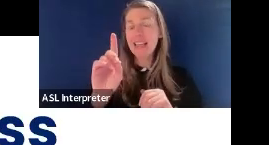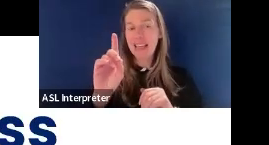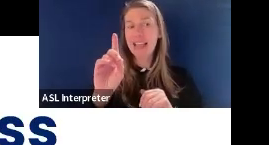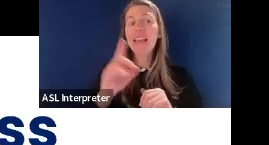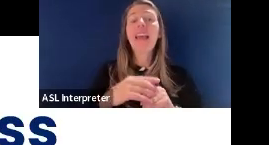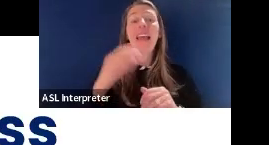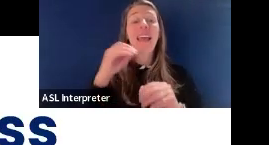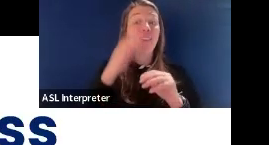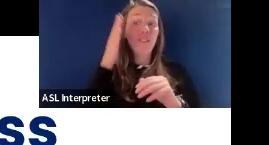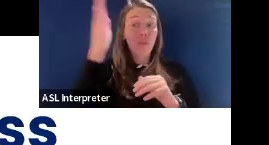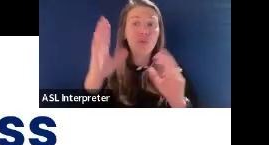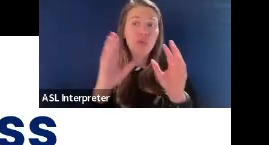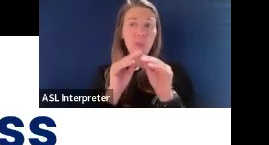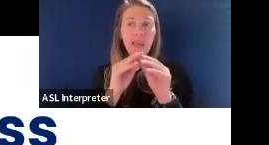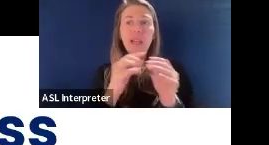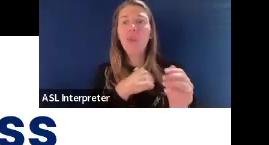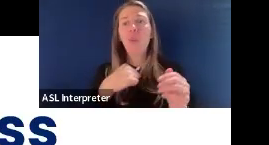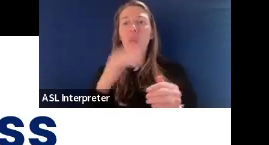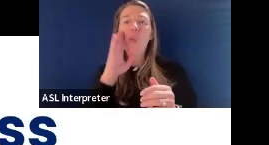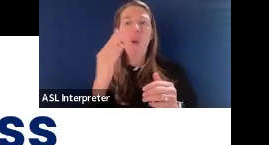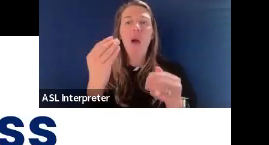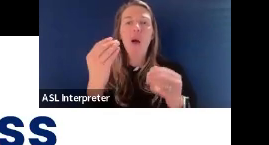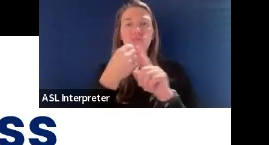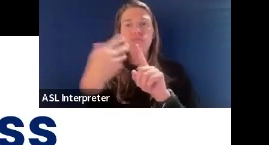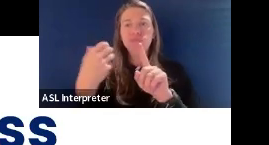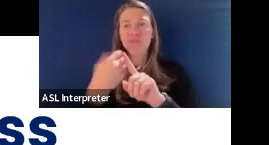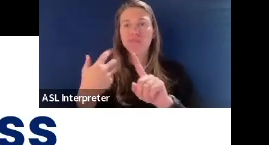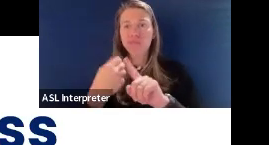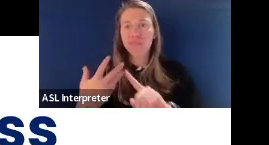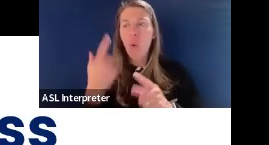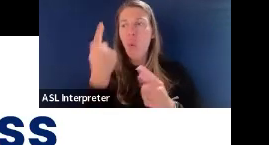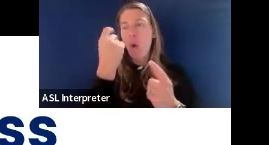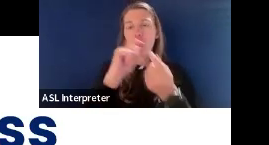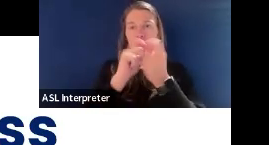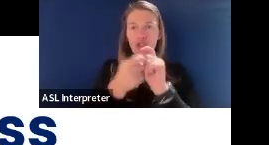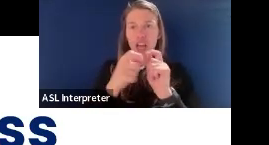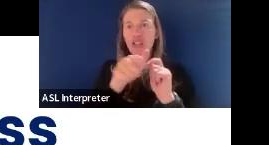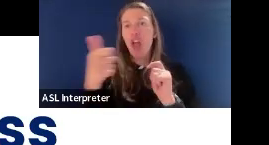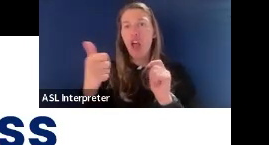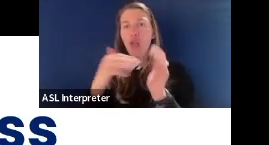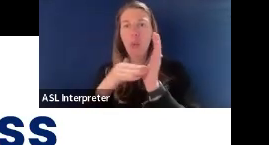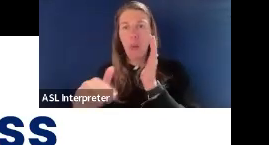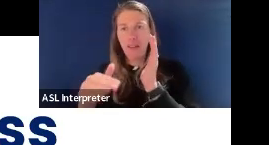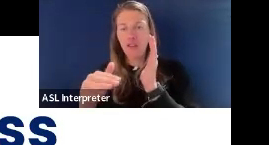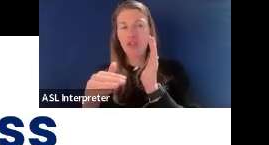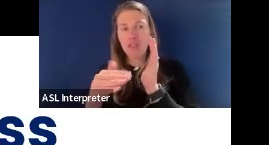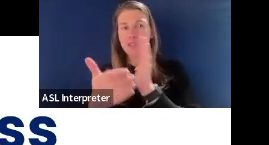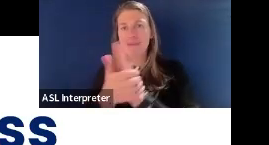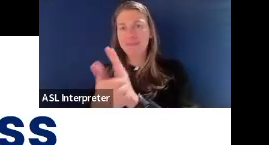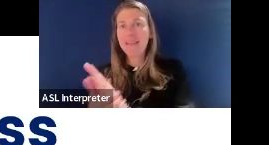On future meetings, we plan to provide further information about changes to the other waiver appendices based on these changes to the